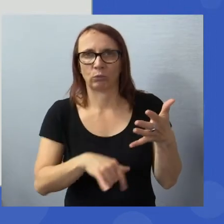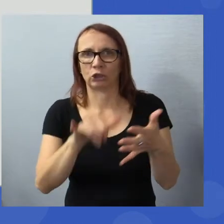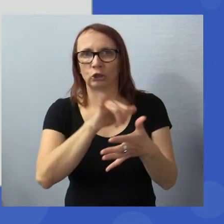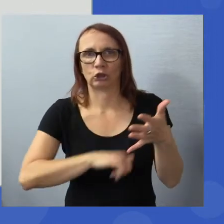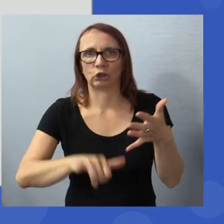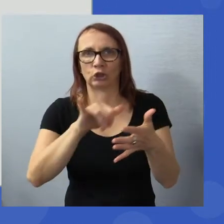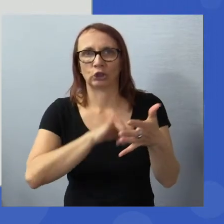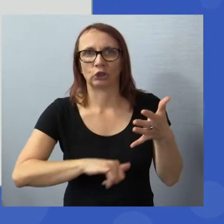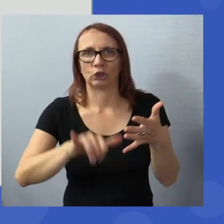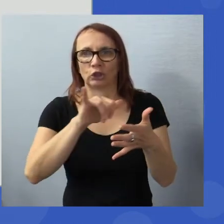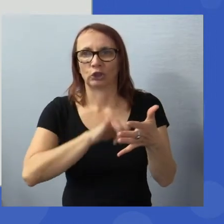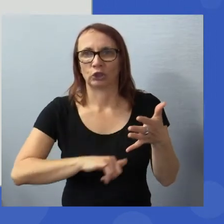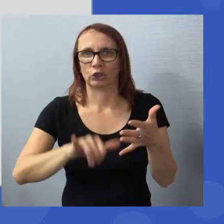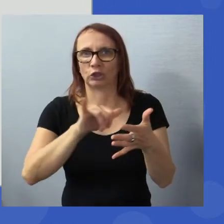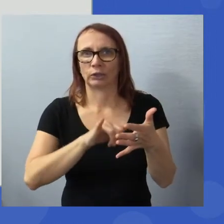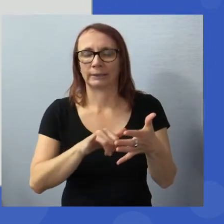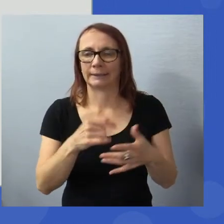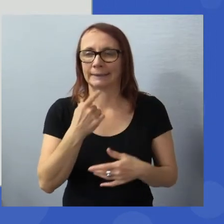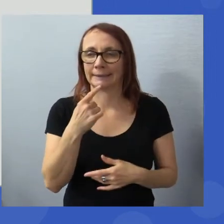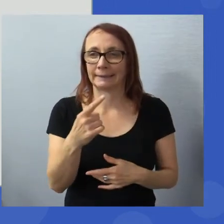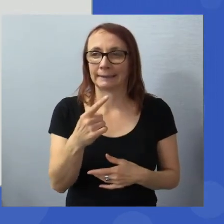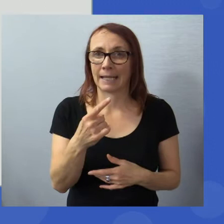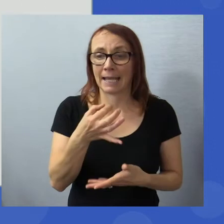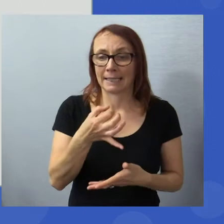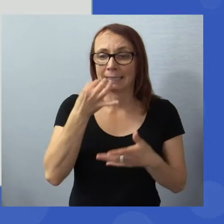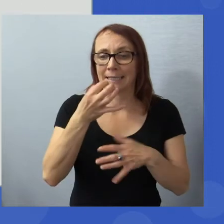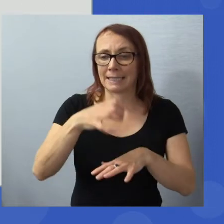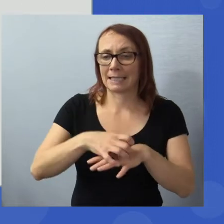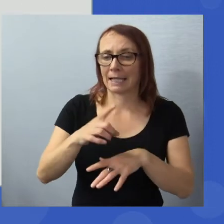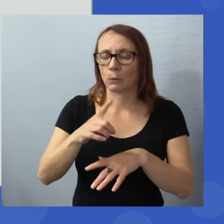well we're not going to specify a brand because there are many tea cakes